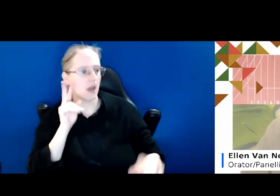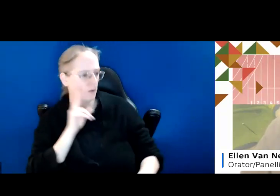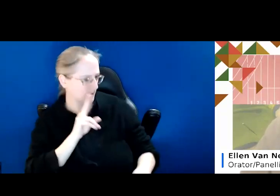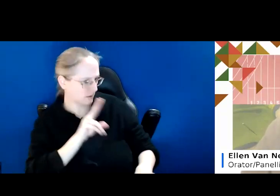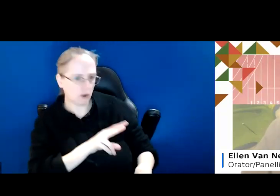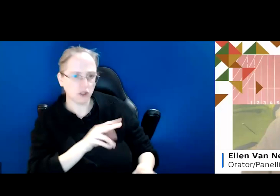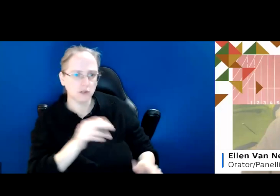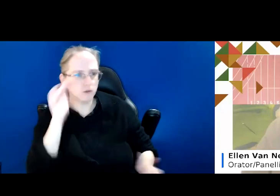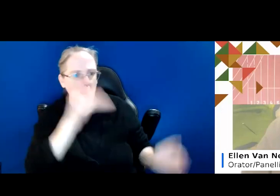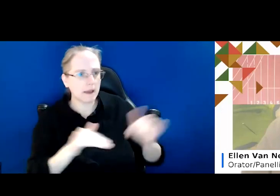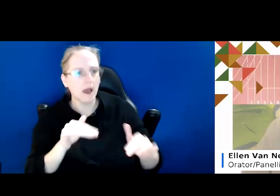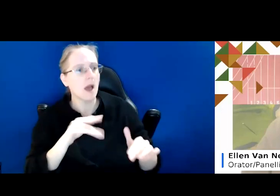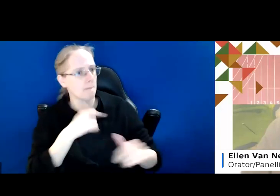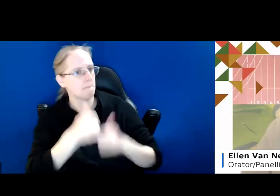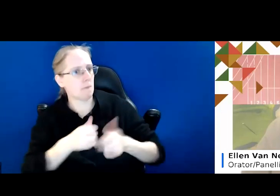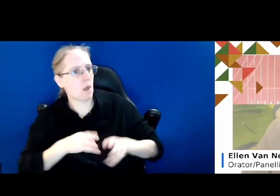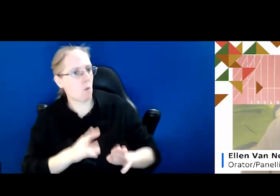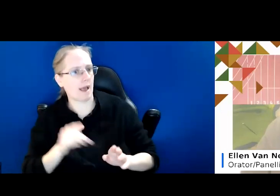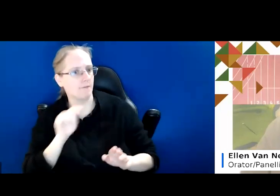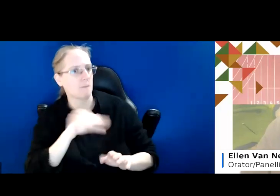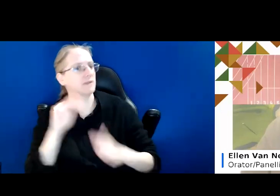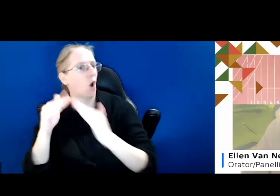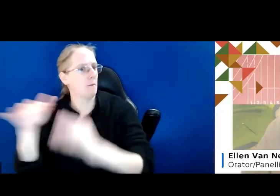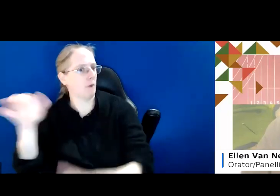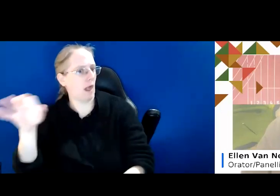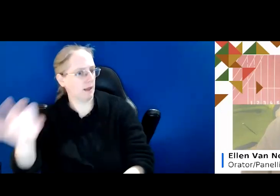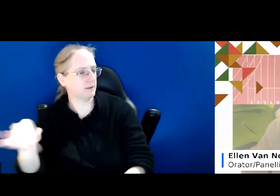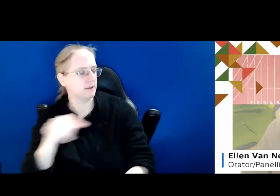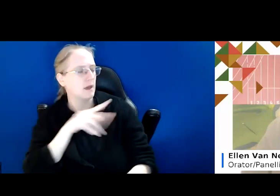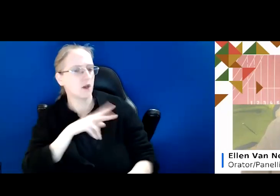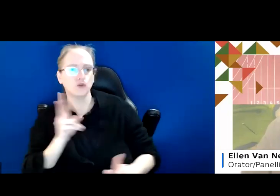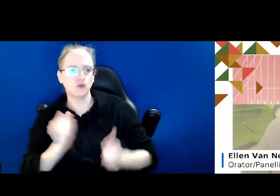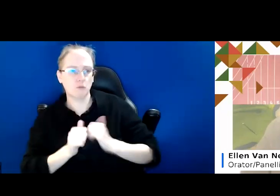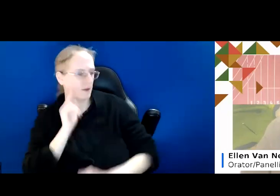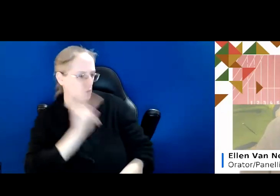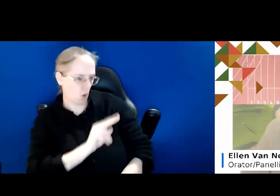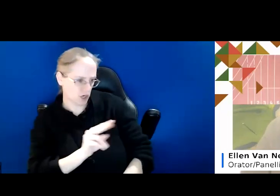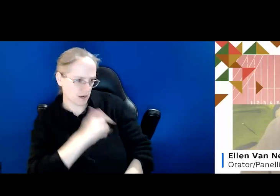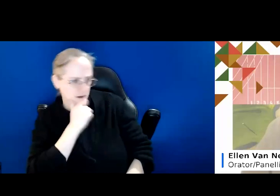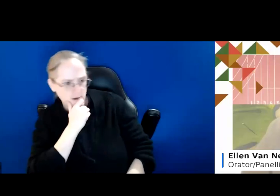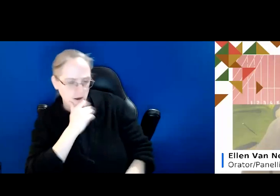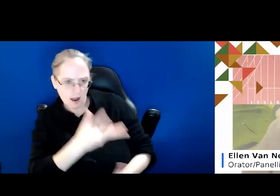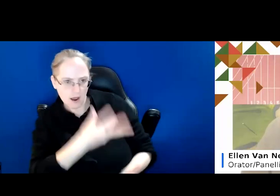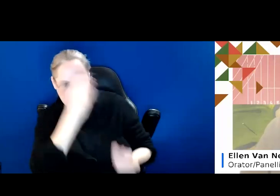by two brothers who then modified their swimming stroke. Using this as imagine as inspiration.